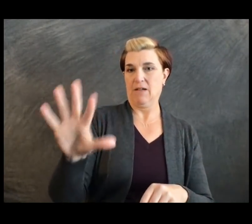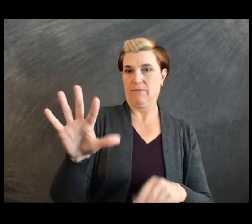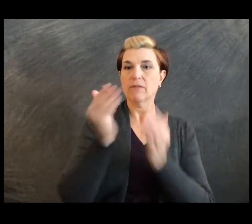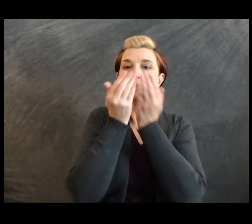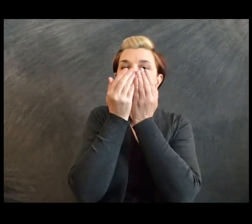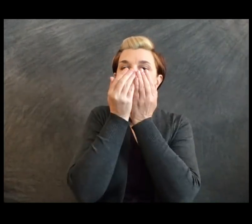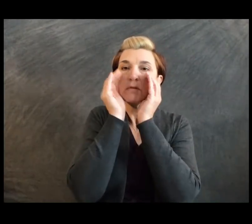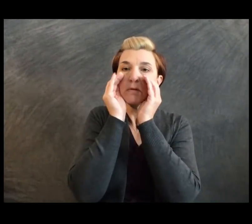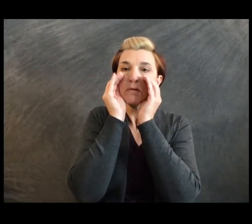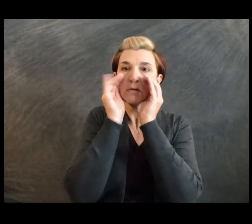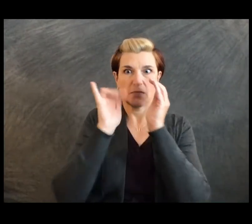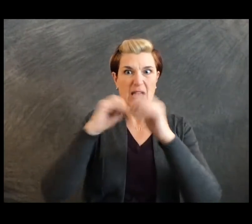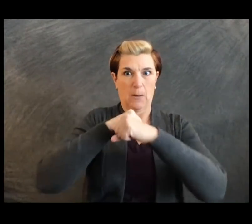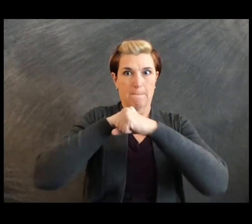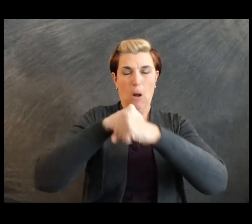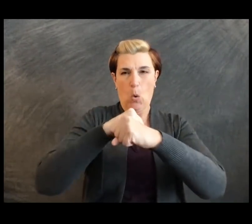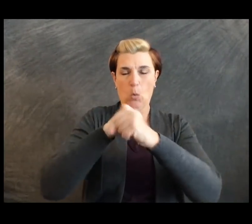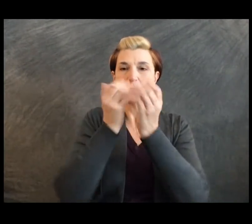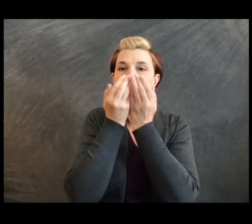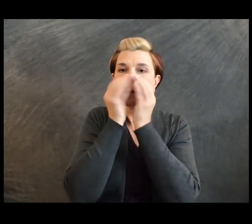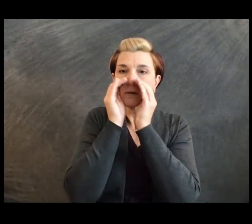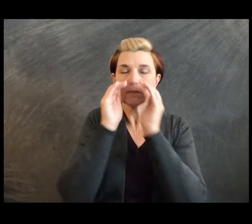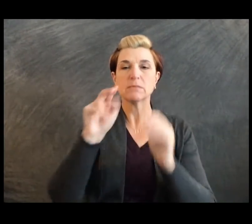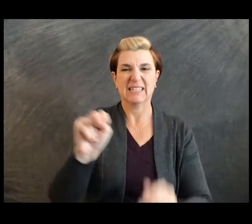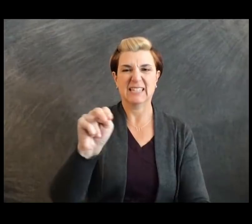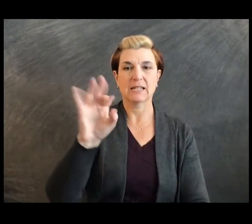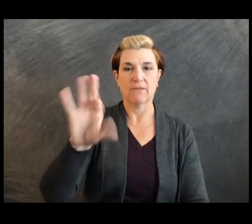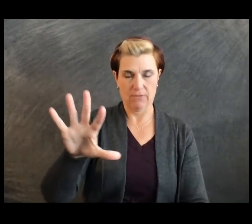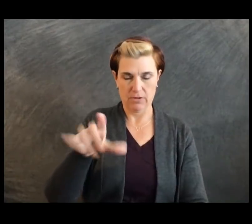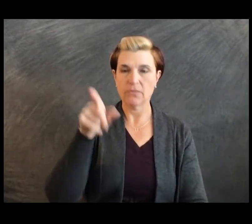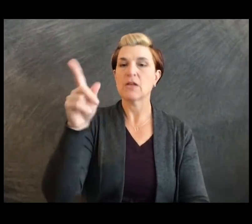on behalf of the president we do renew our call for Americans to postpone